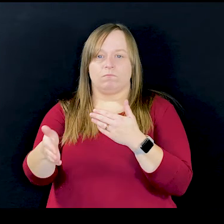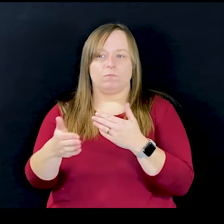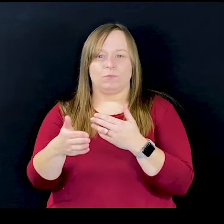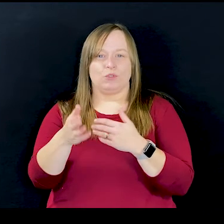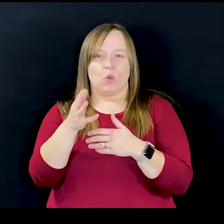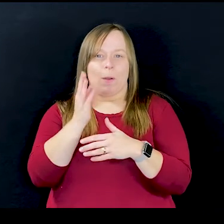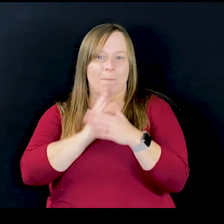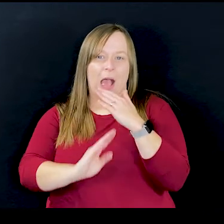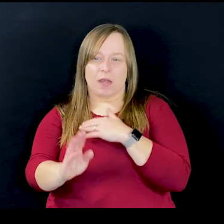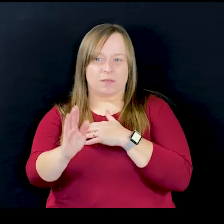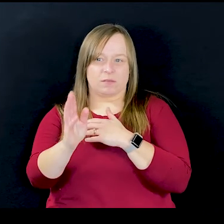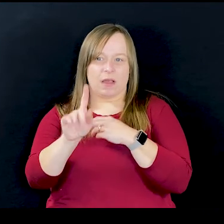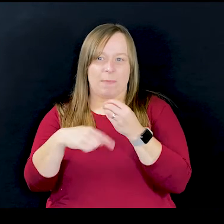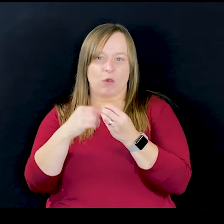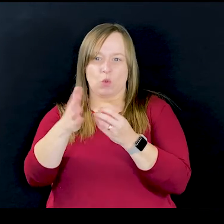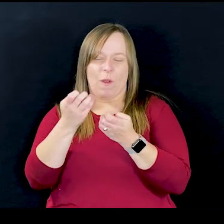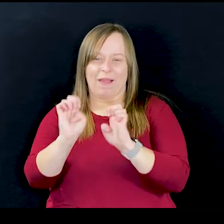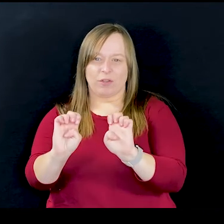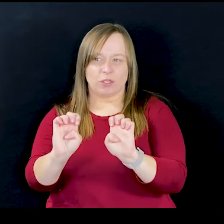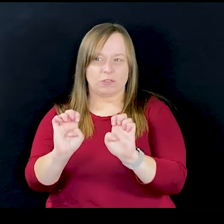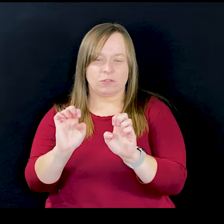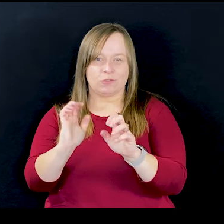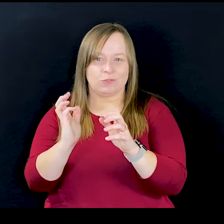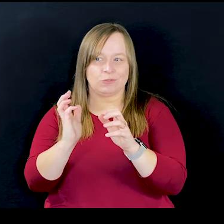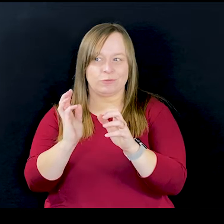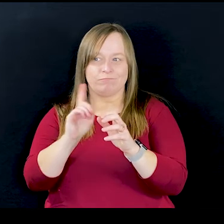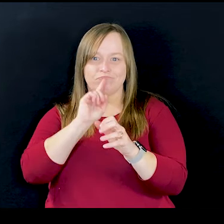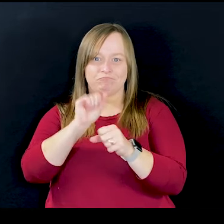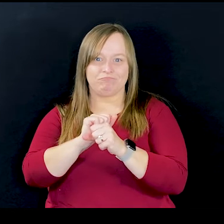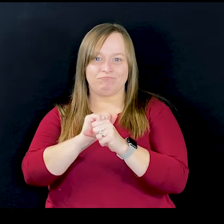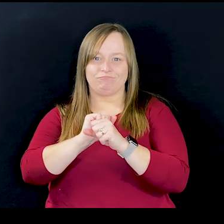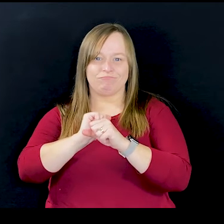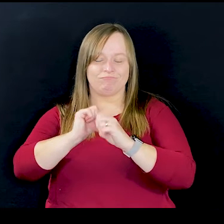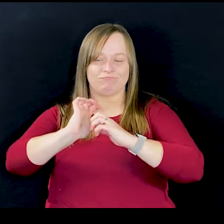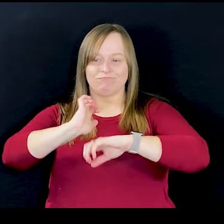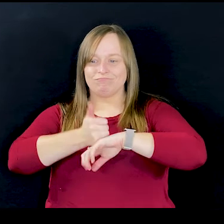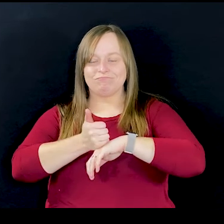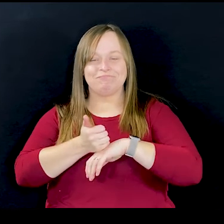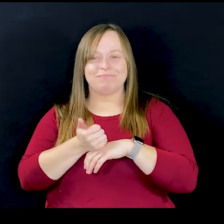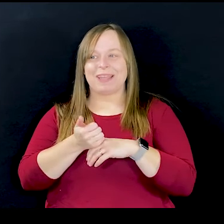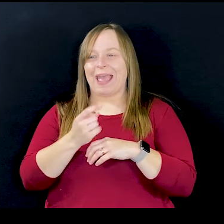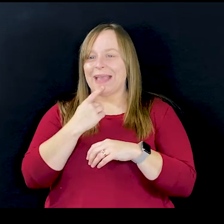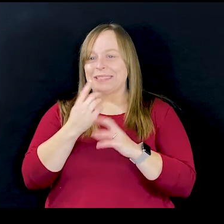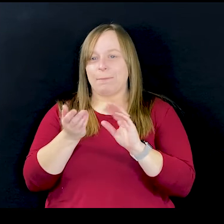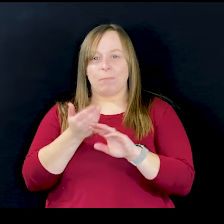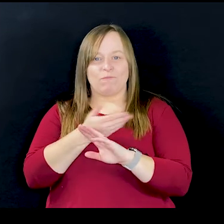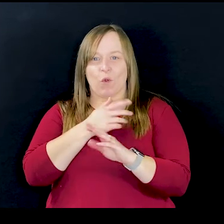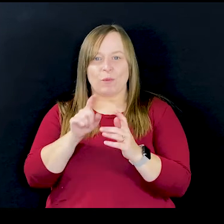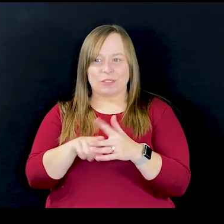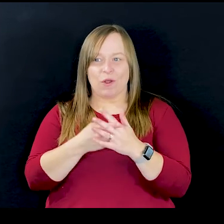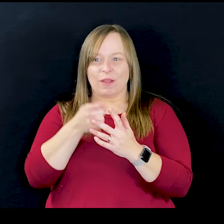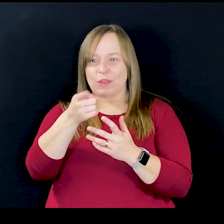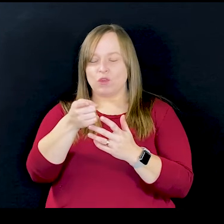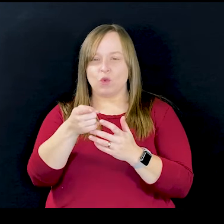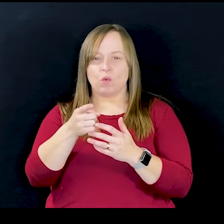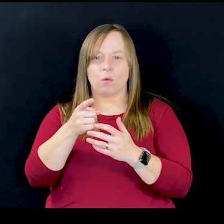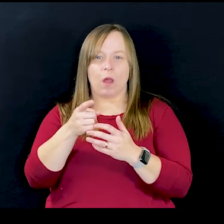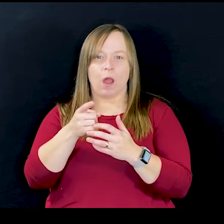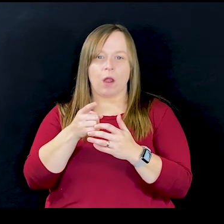You're very modest about your efforts to make this a reality. I had said before we started that you are a rock star